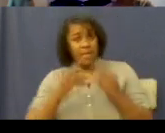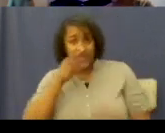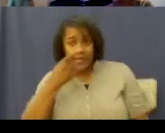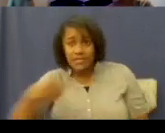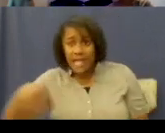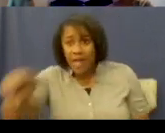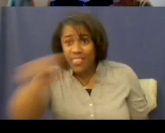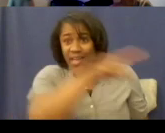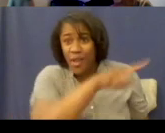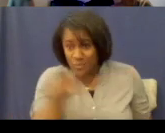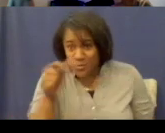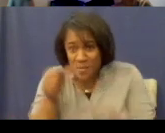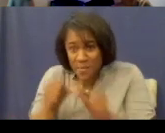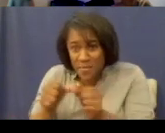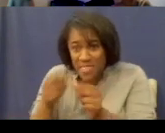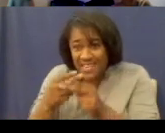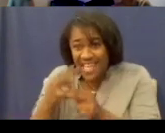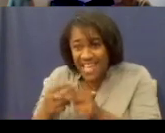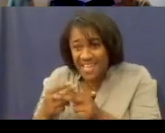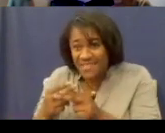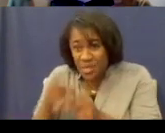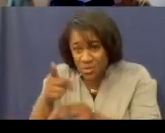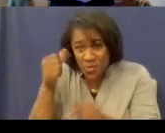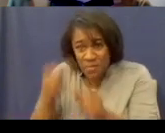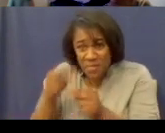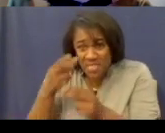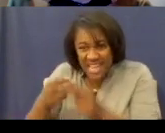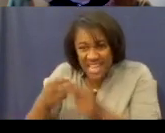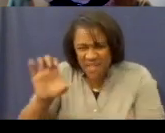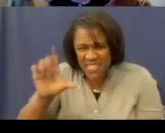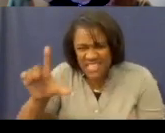Anybody remember the name of the cell that makes the myelin?